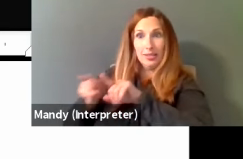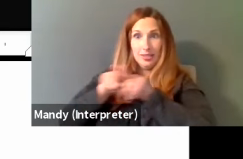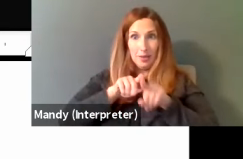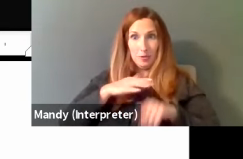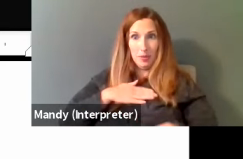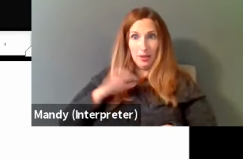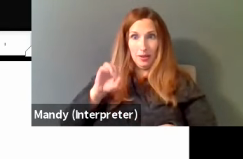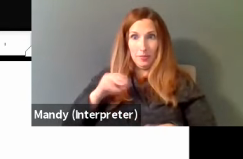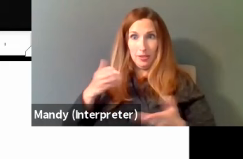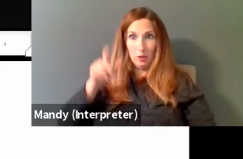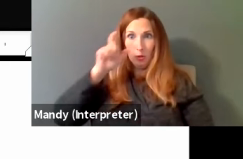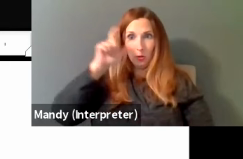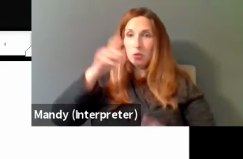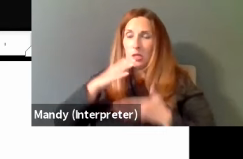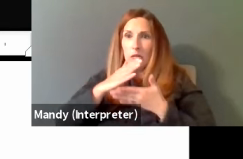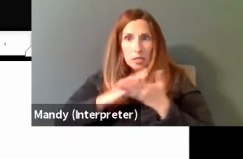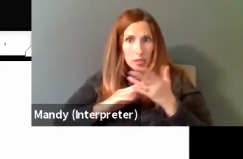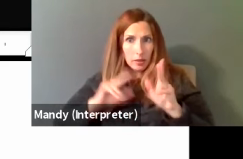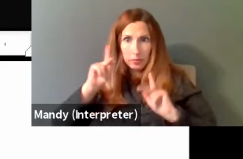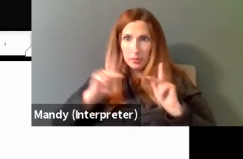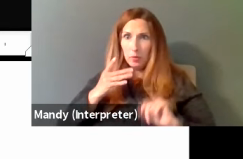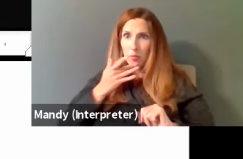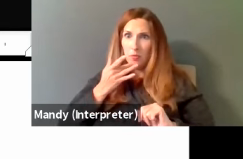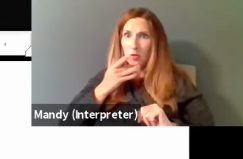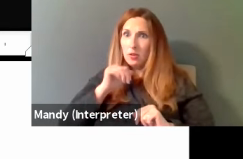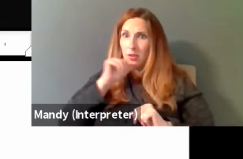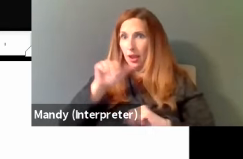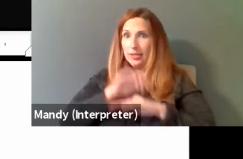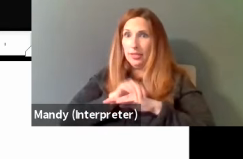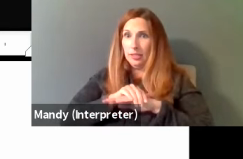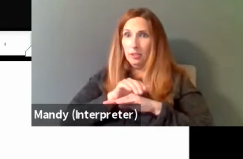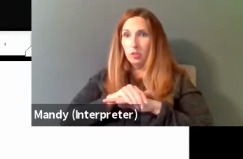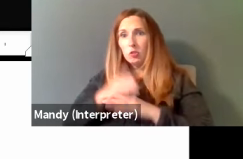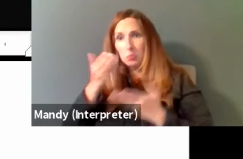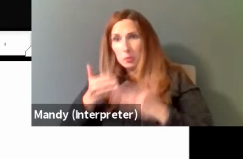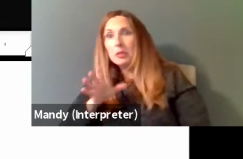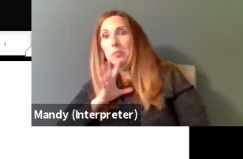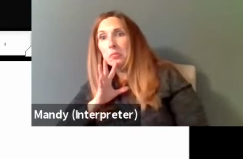And some people may not prefer to use English, even if they speak English, maybe,